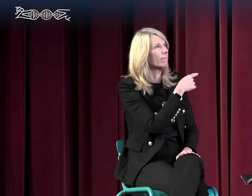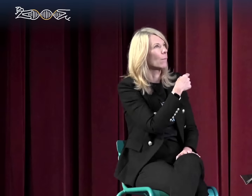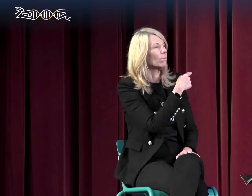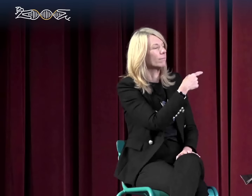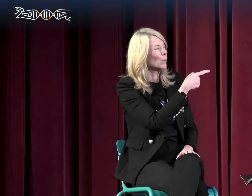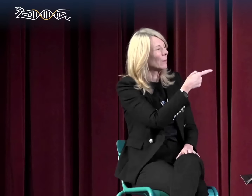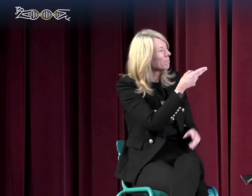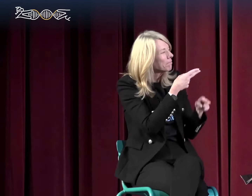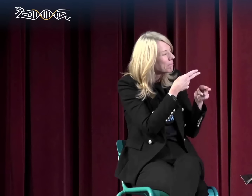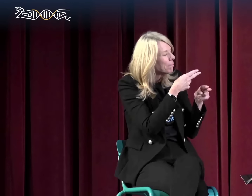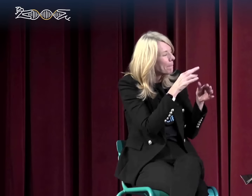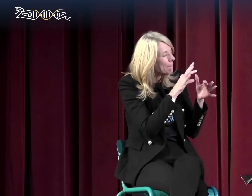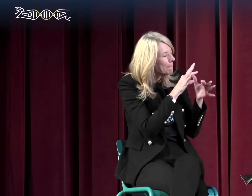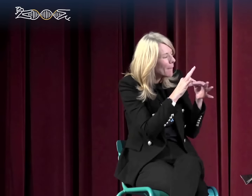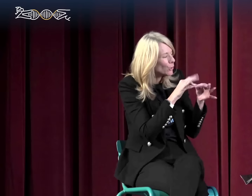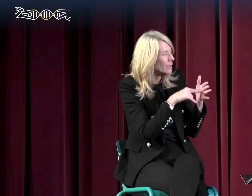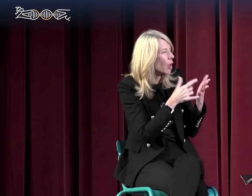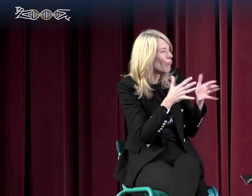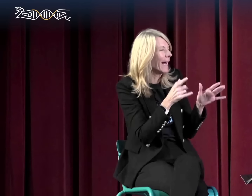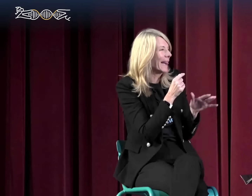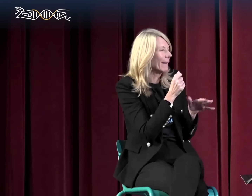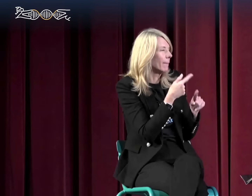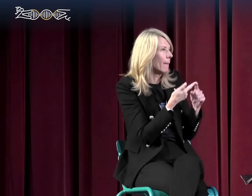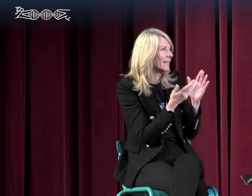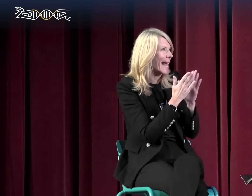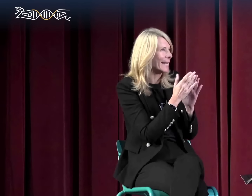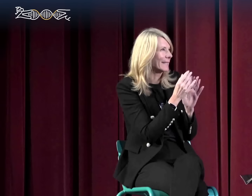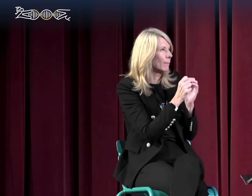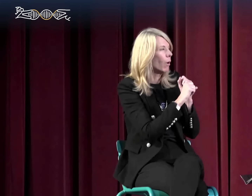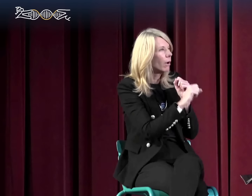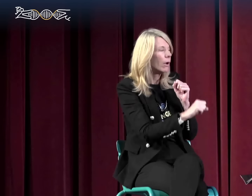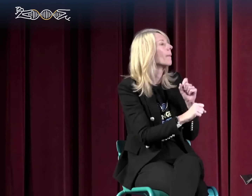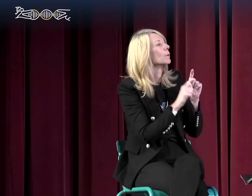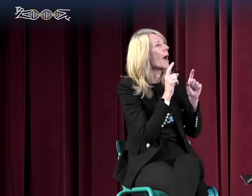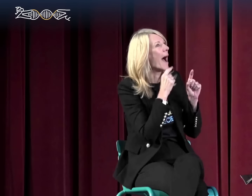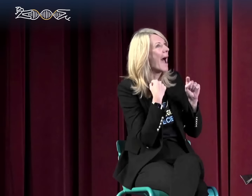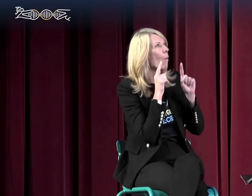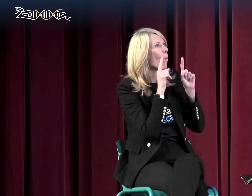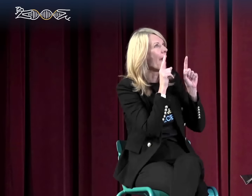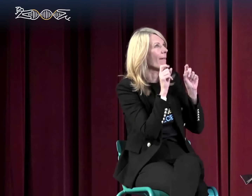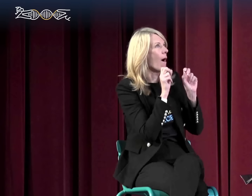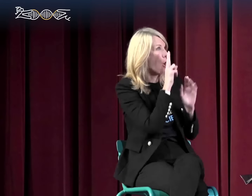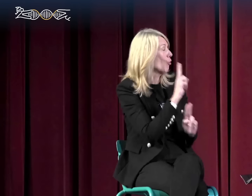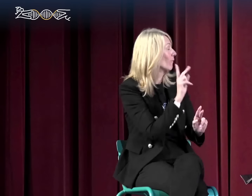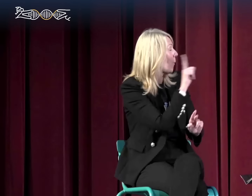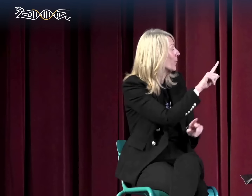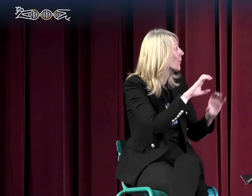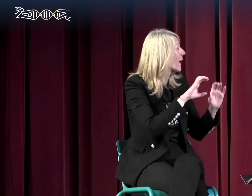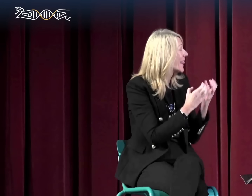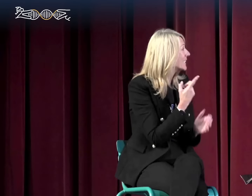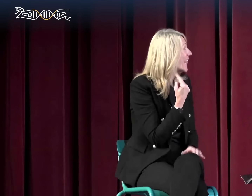I know you started to talk about this, maybe if you could elaborate, I had the honor to attend your class last year.